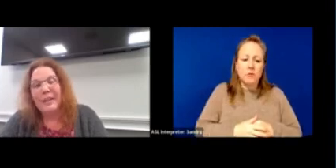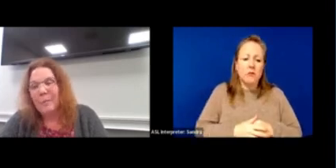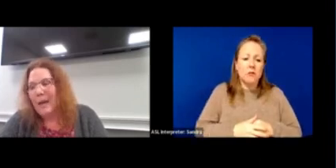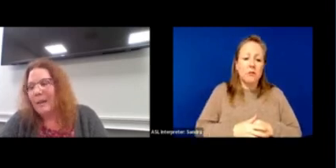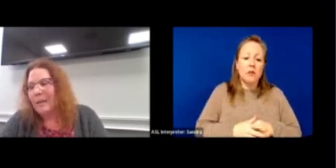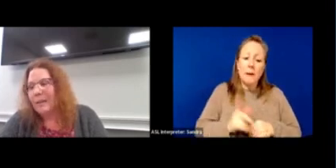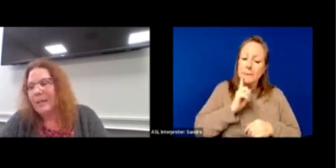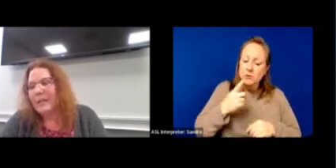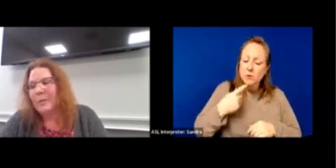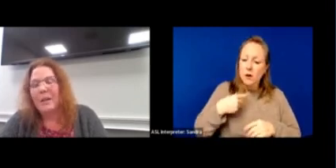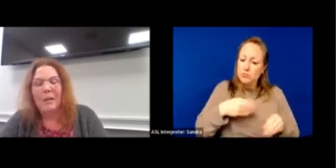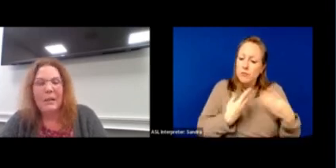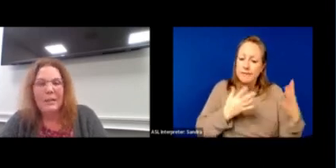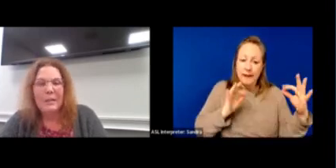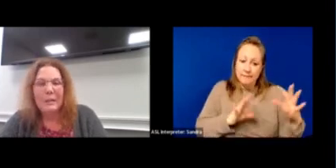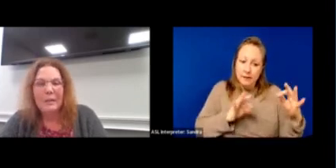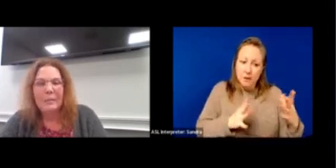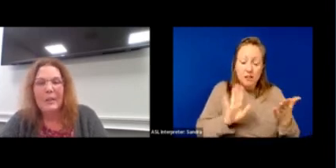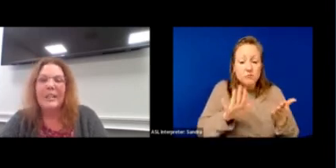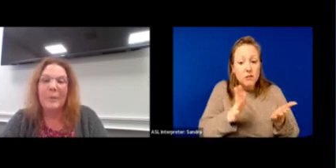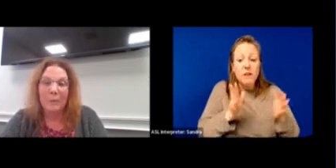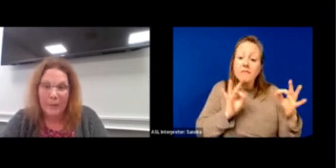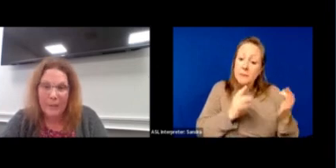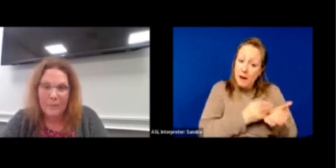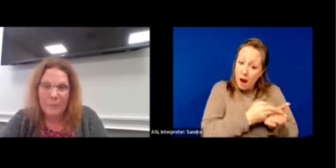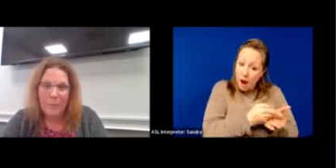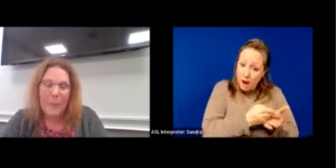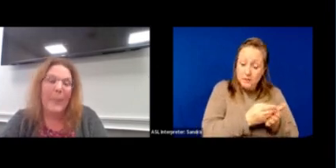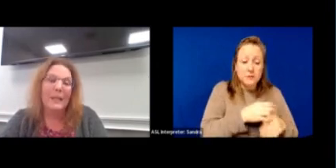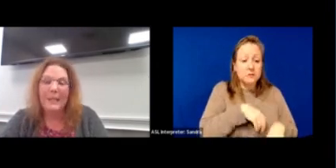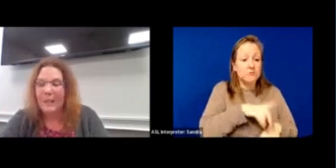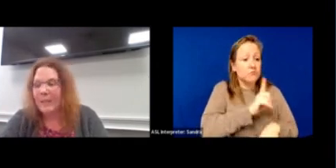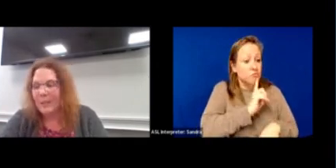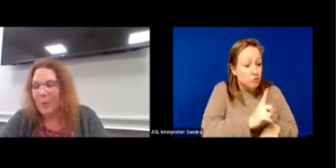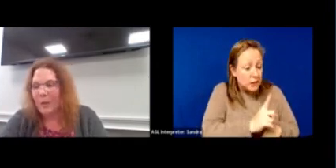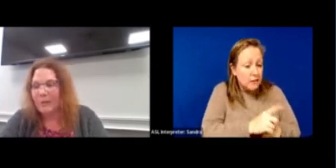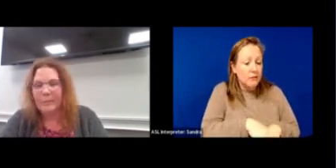feedback, you need to be honest, you need to be real, and you need to be supportive.